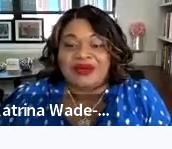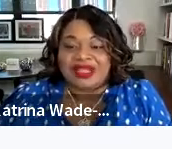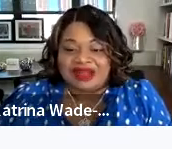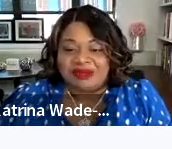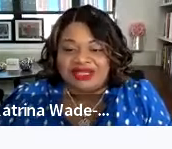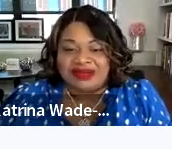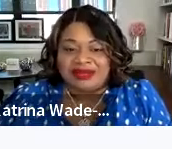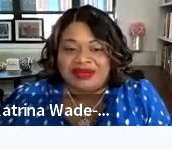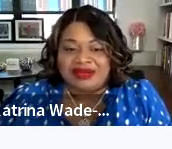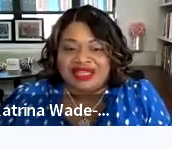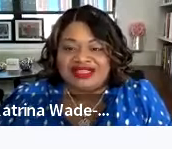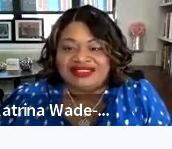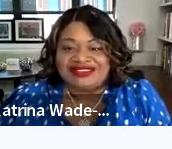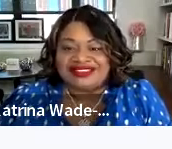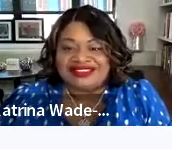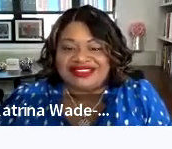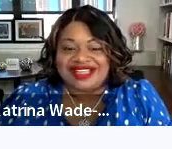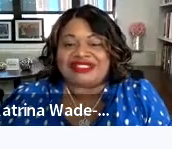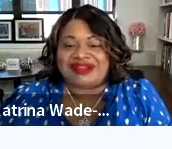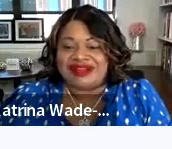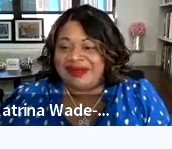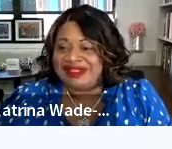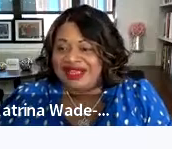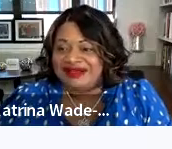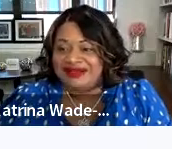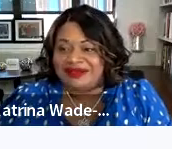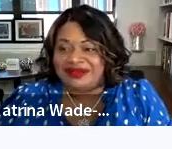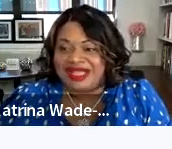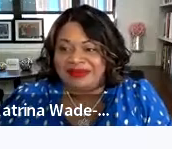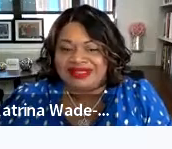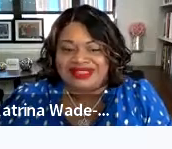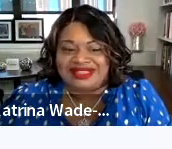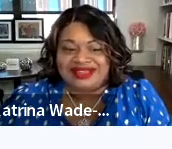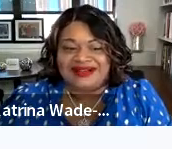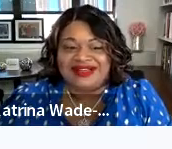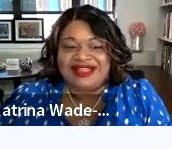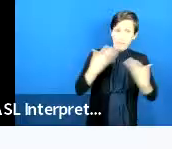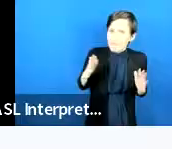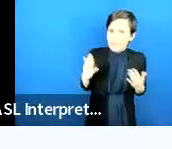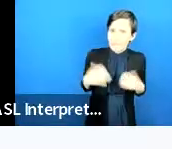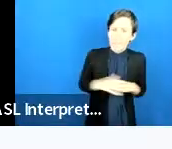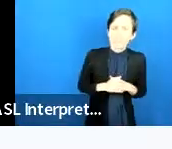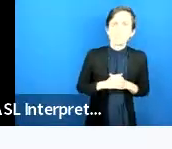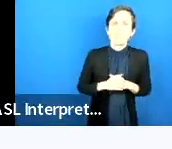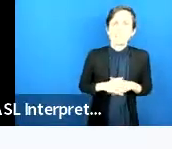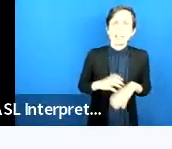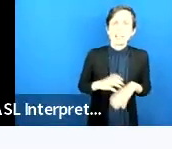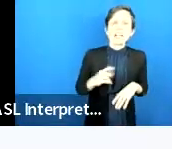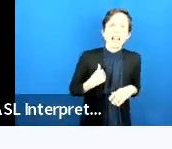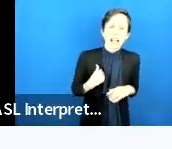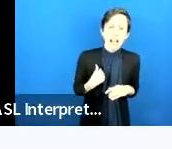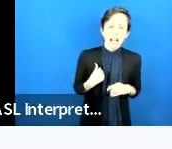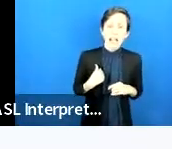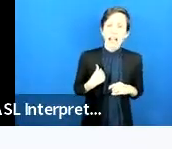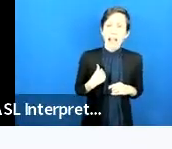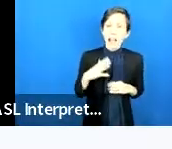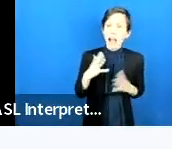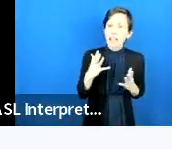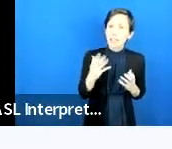Oh, can everyone hear me? Okay. I'm sorry about that. I don't know what happened there, but I was just accounting and thanking all the presenters